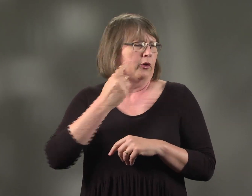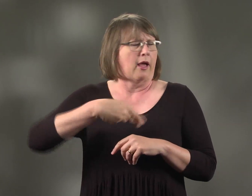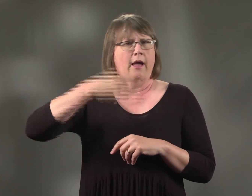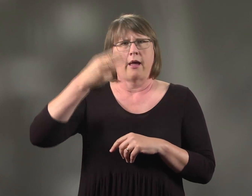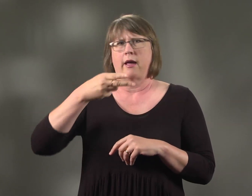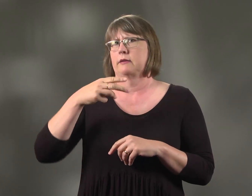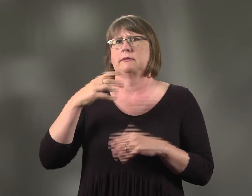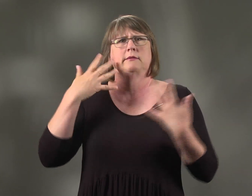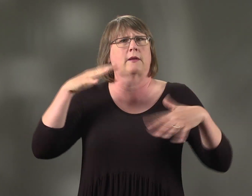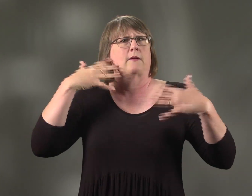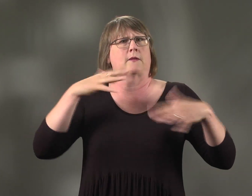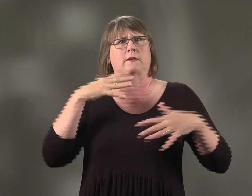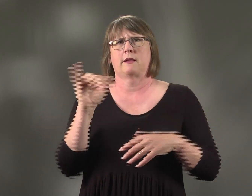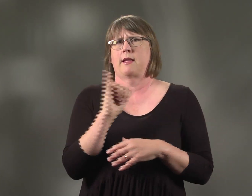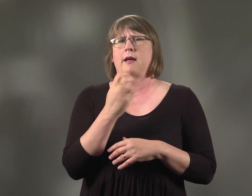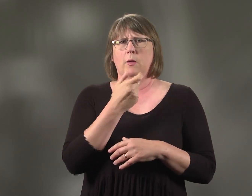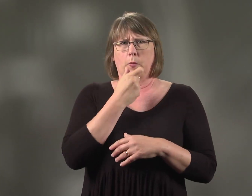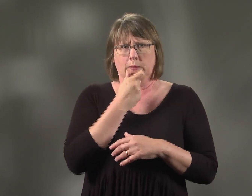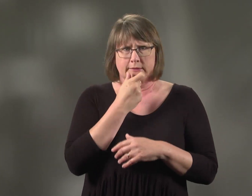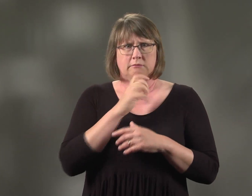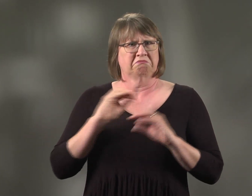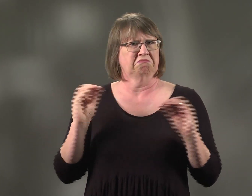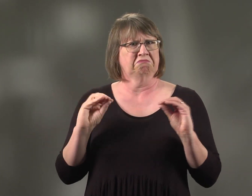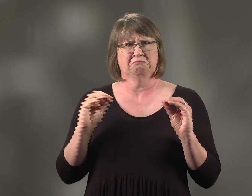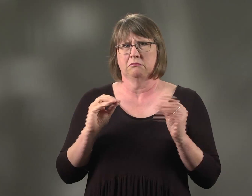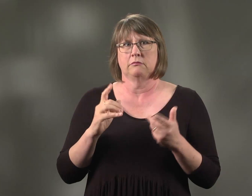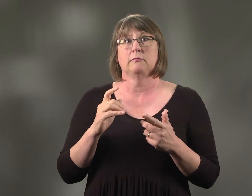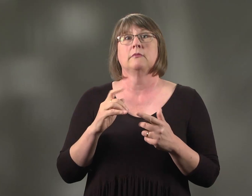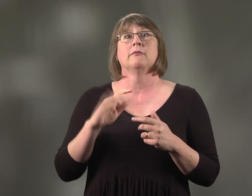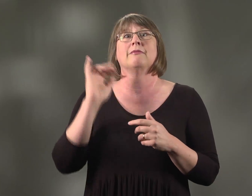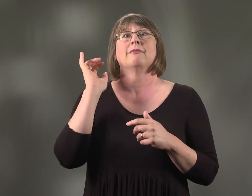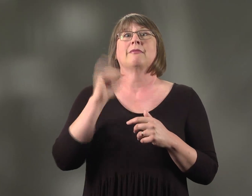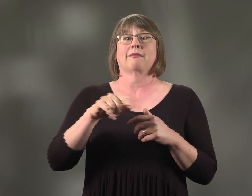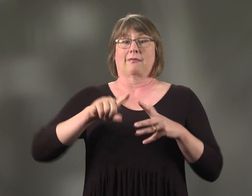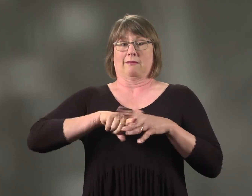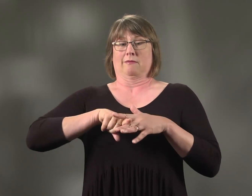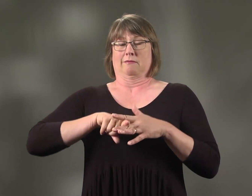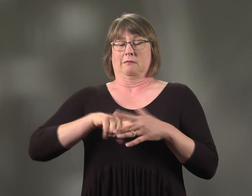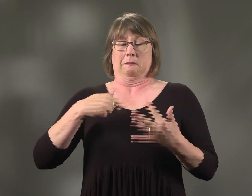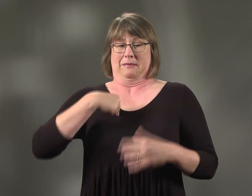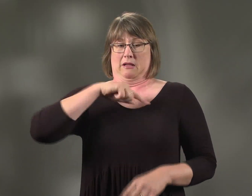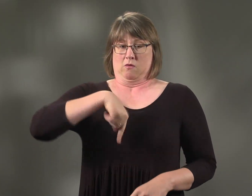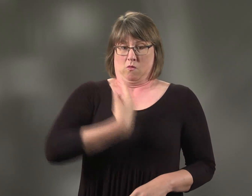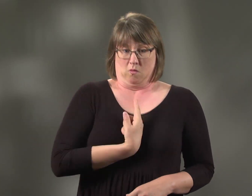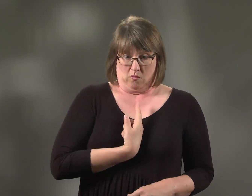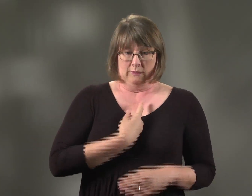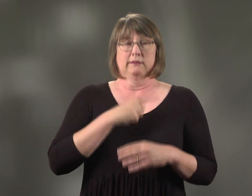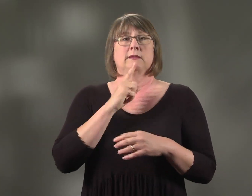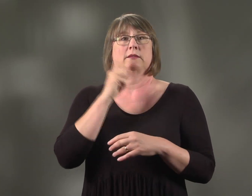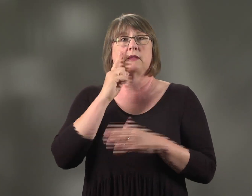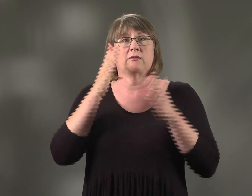However, I did not hear high-pitched sounds such as whistles. So, being that I was the only student